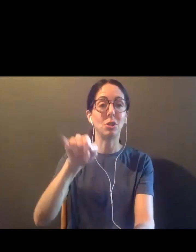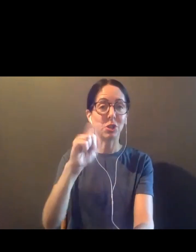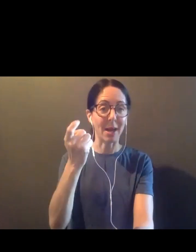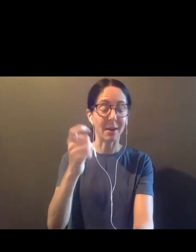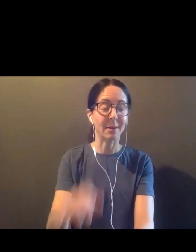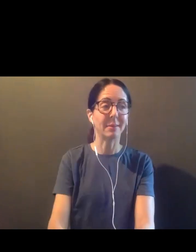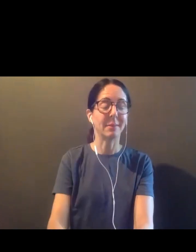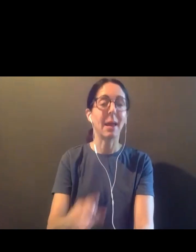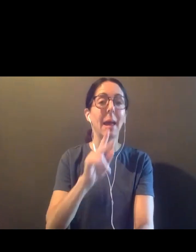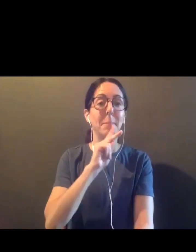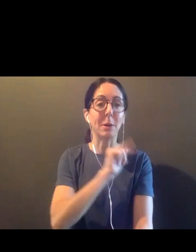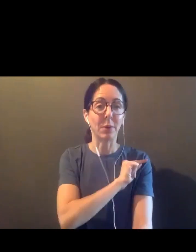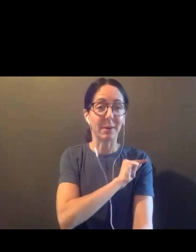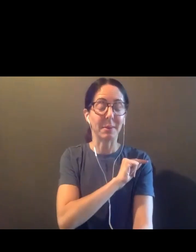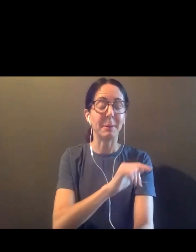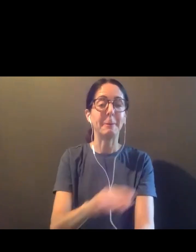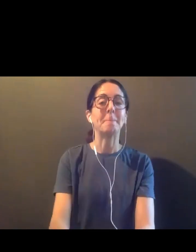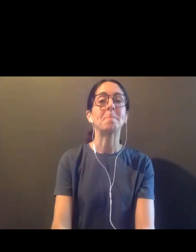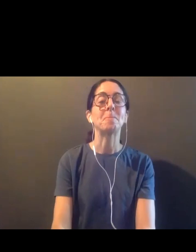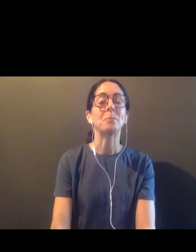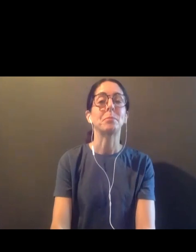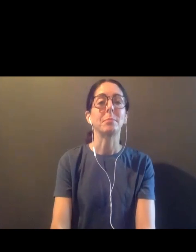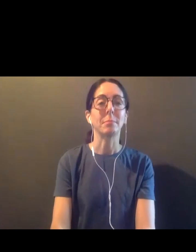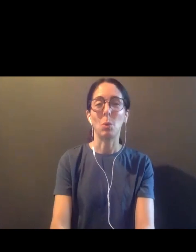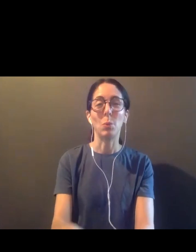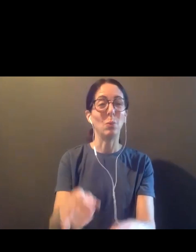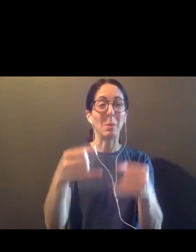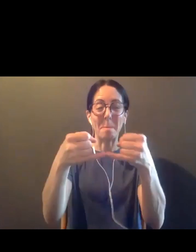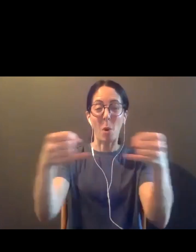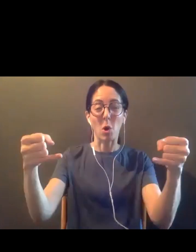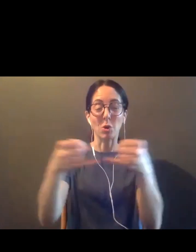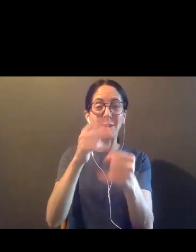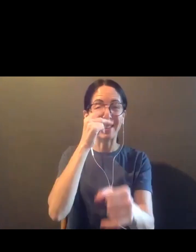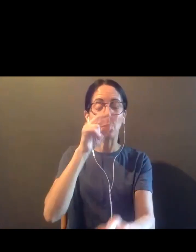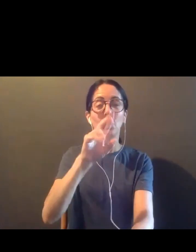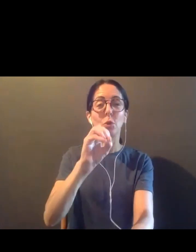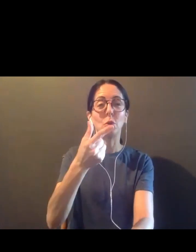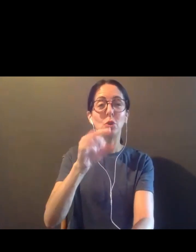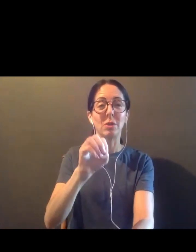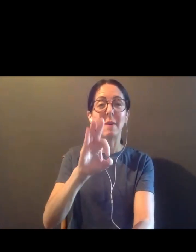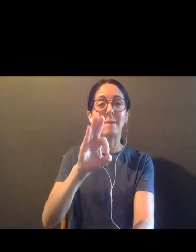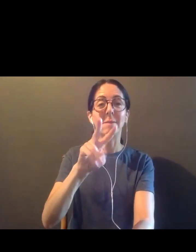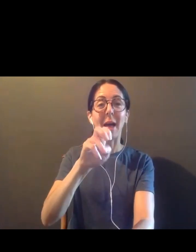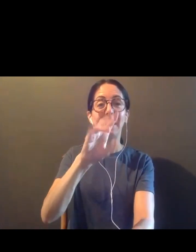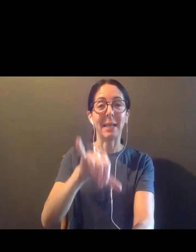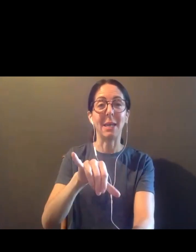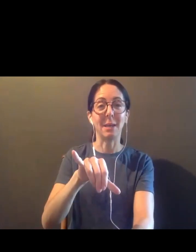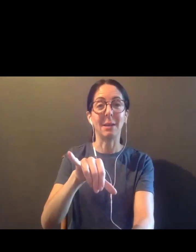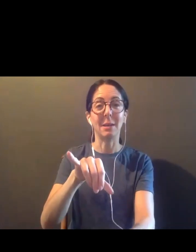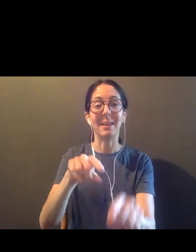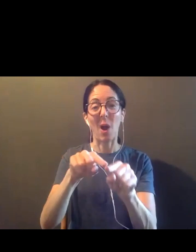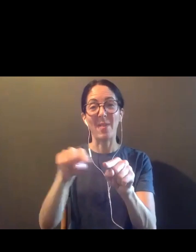Pickering -- we border right at the Rouge Valley extension with Scarborough.